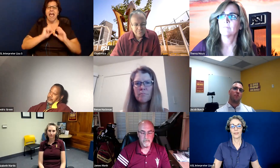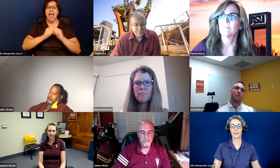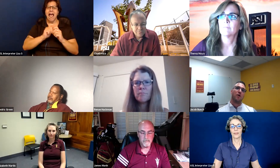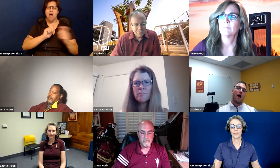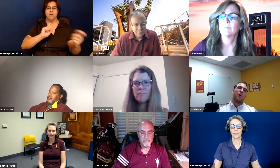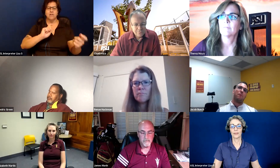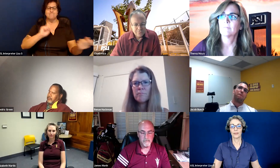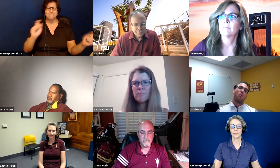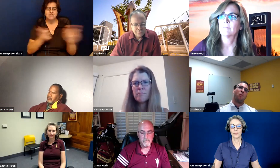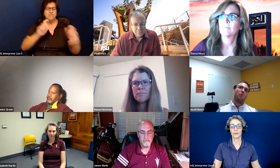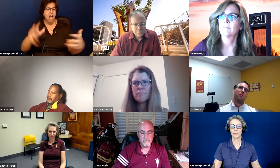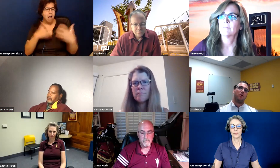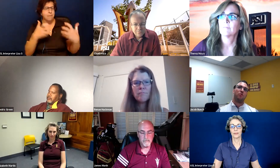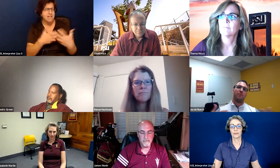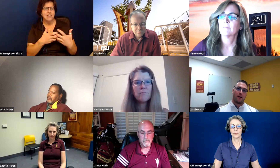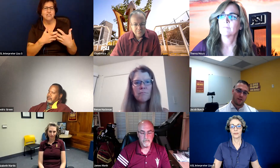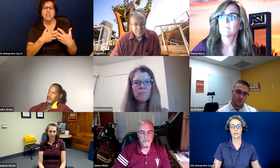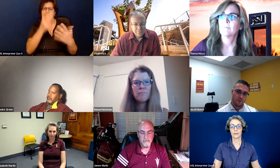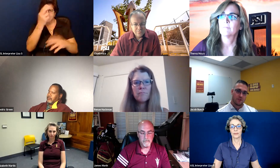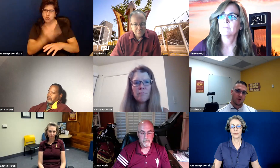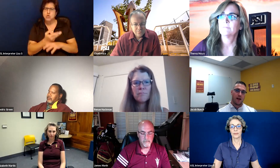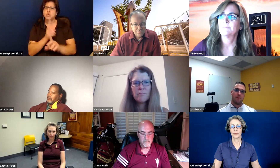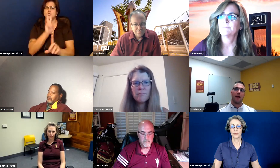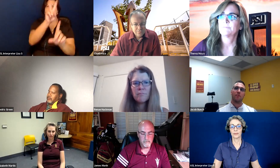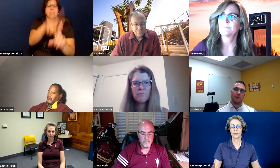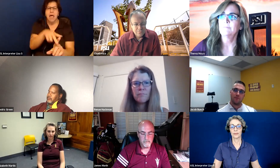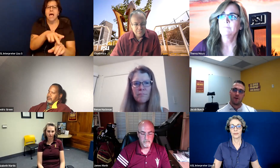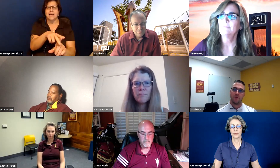So what two of the areas in which I am heavily involved